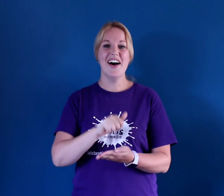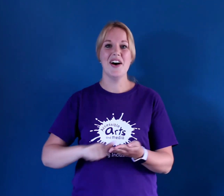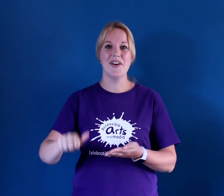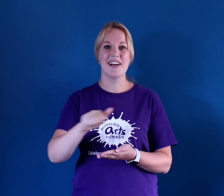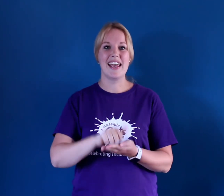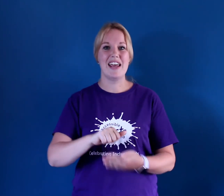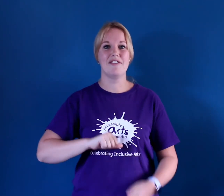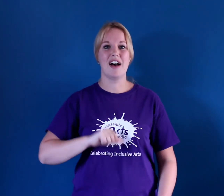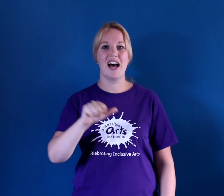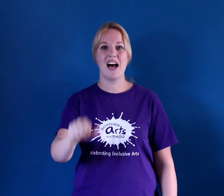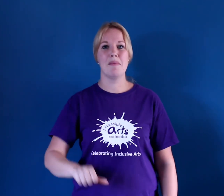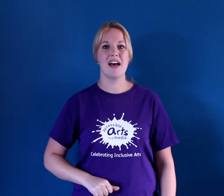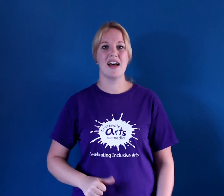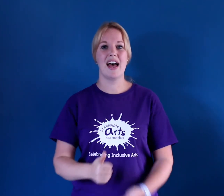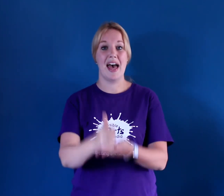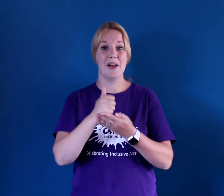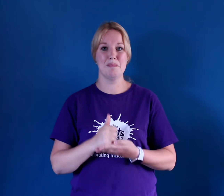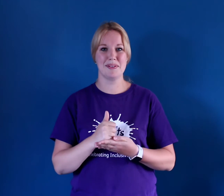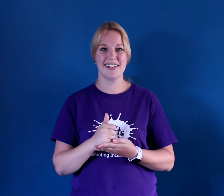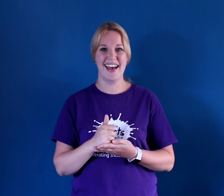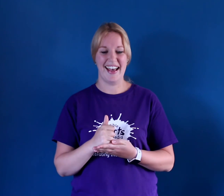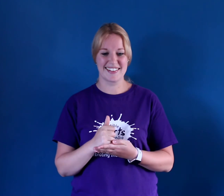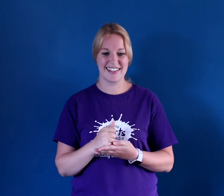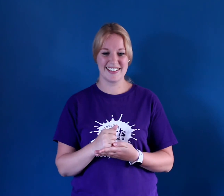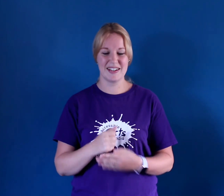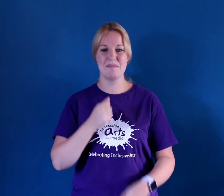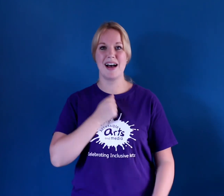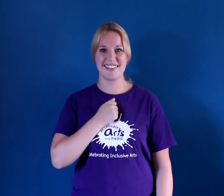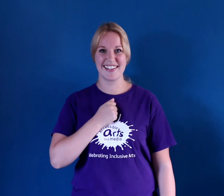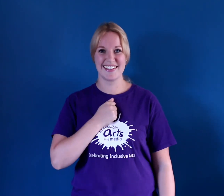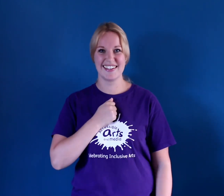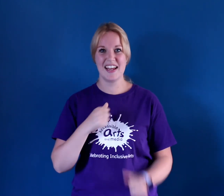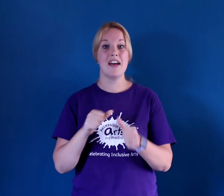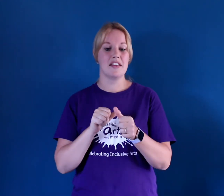Holy farmer help. Excellent, my turn.